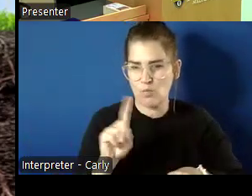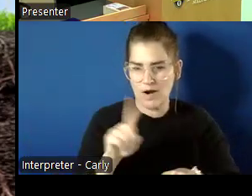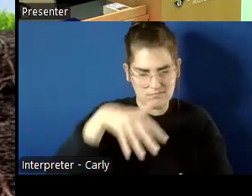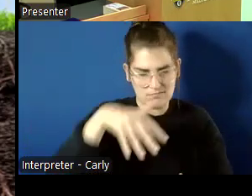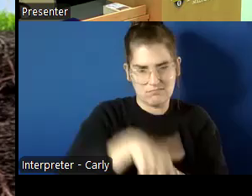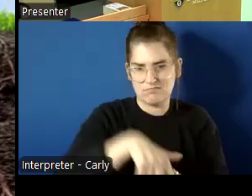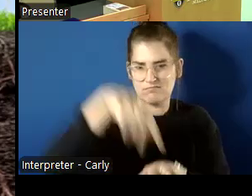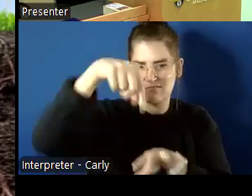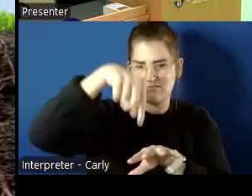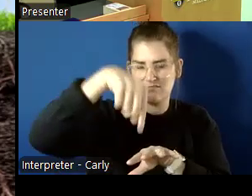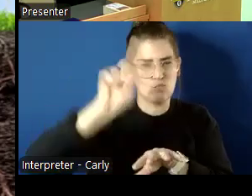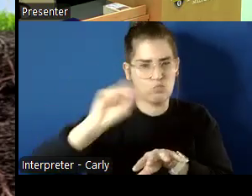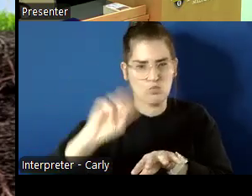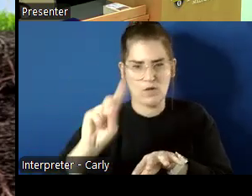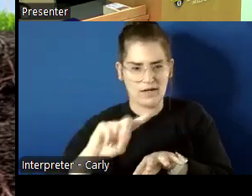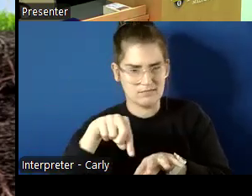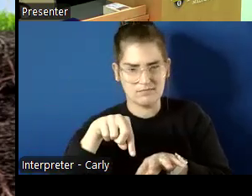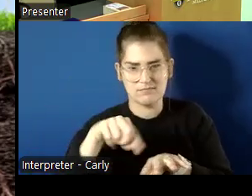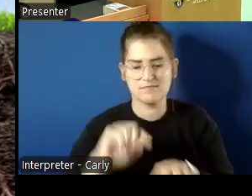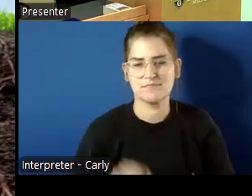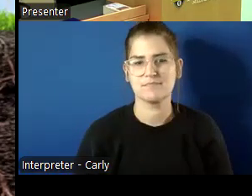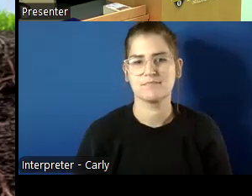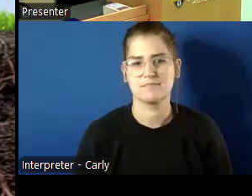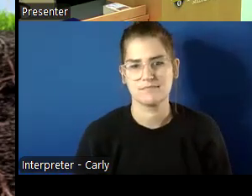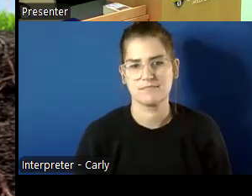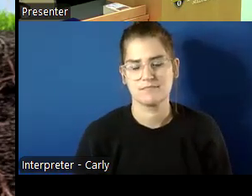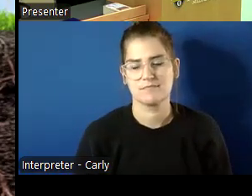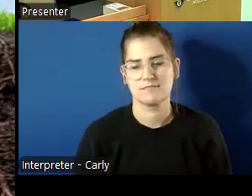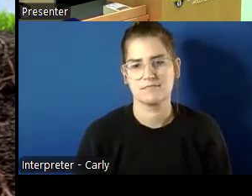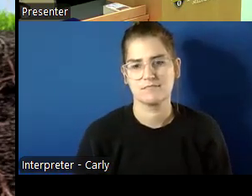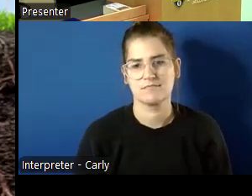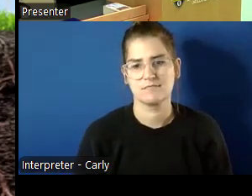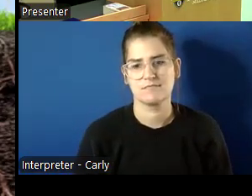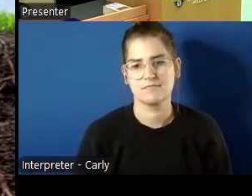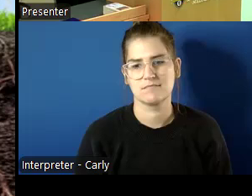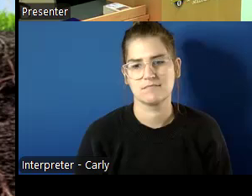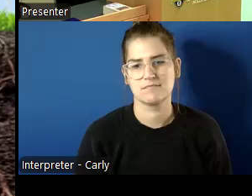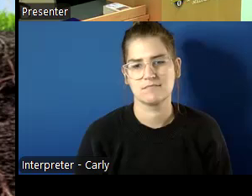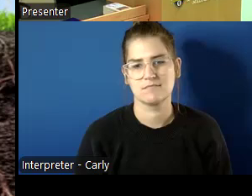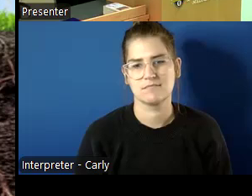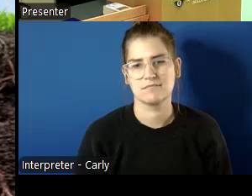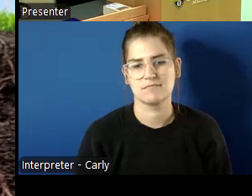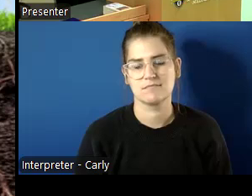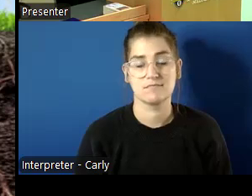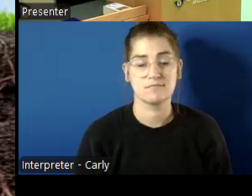systems and in our thinking as providers. Now, I know we we've got lots of trees. I have a trauma